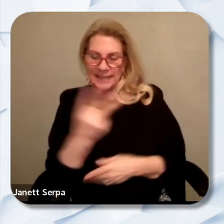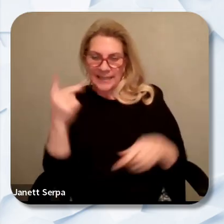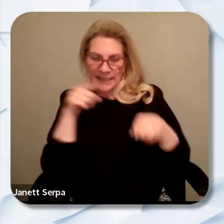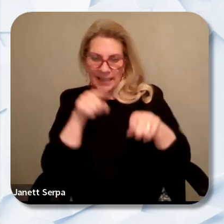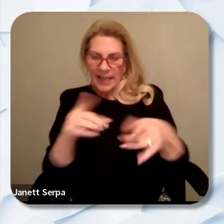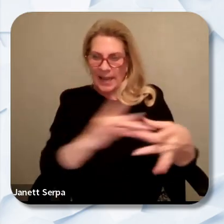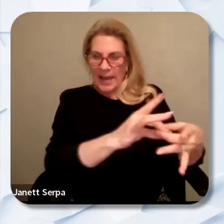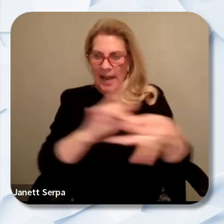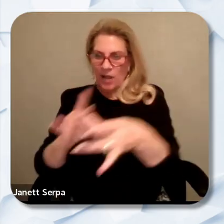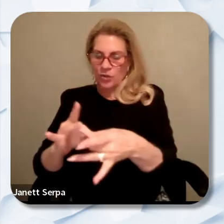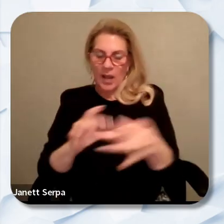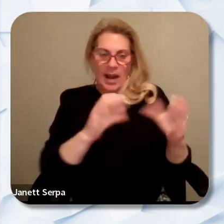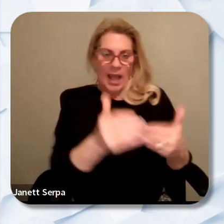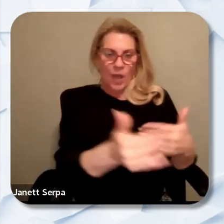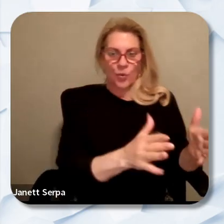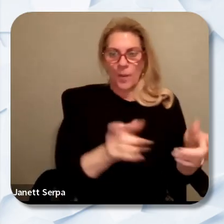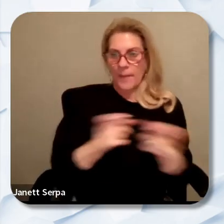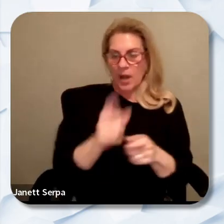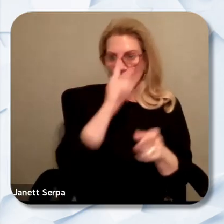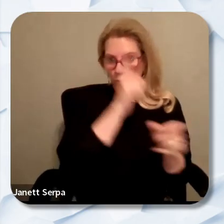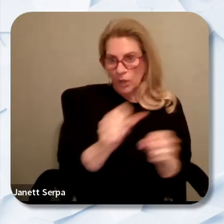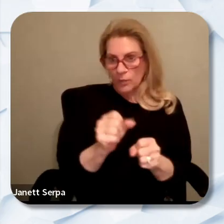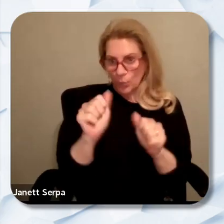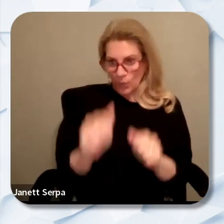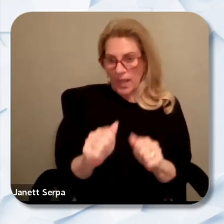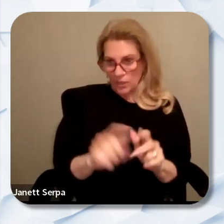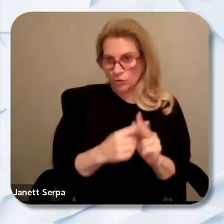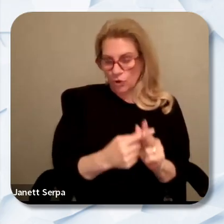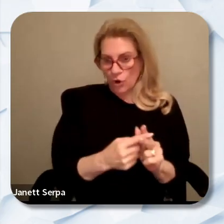the classroom management strategy that you might implement the CLASS dimension that it